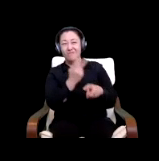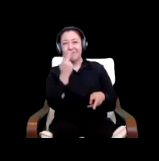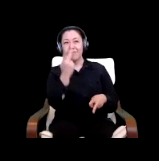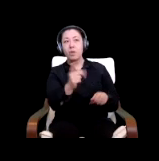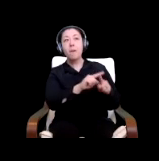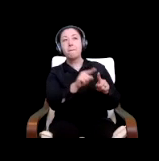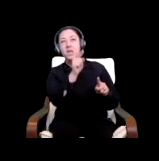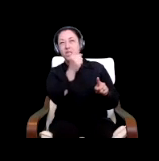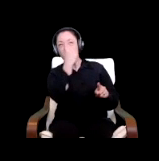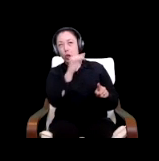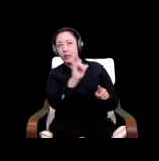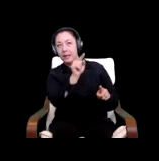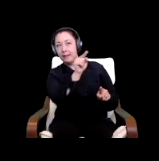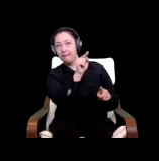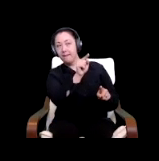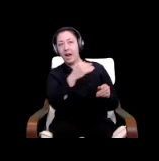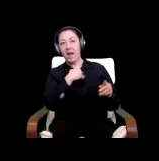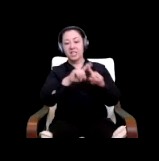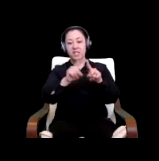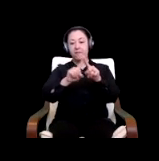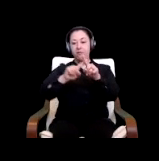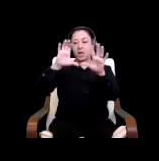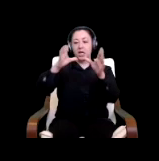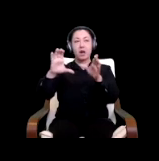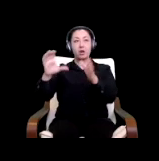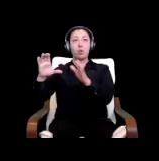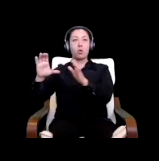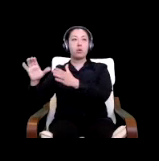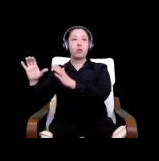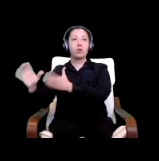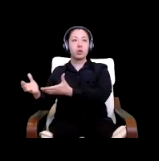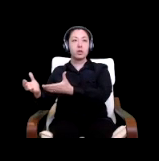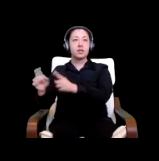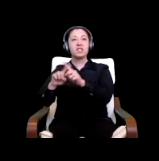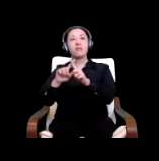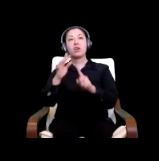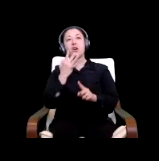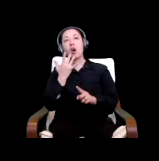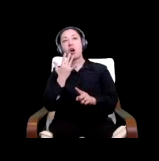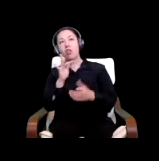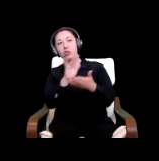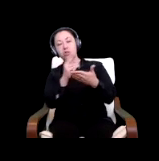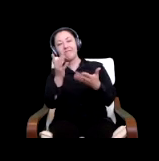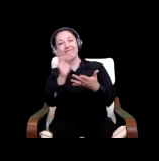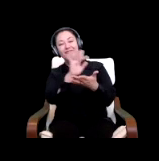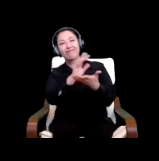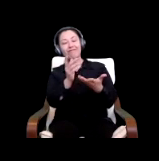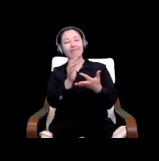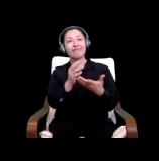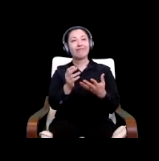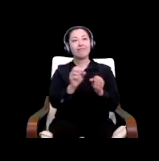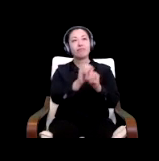like. It is broken down into different categories and shaded in for different times of life